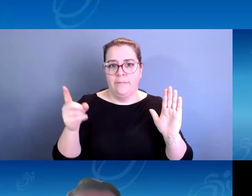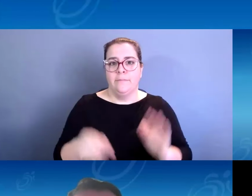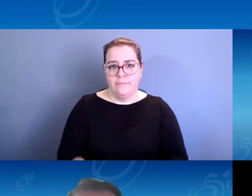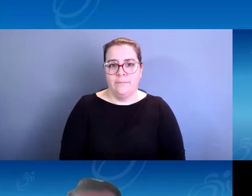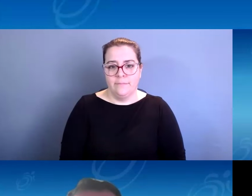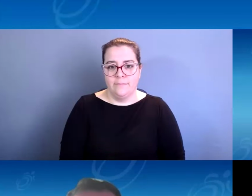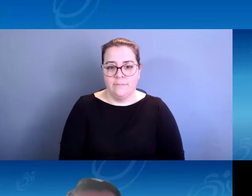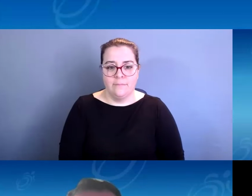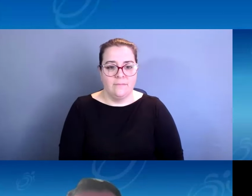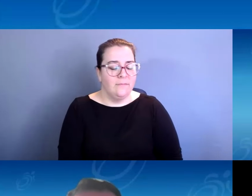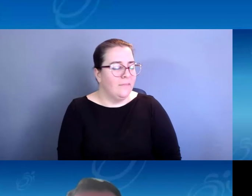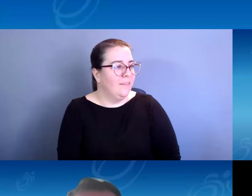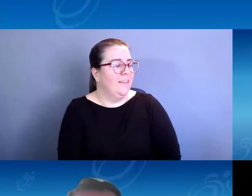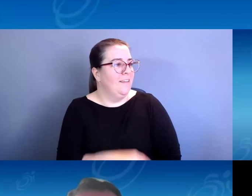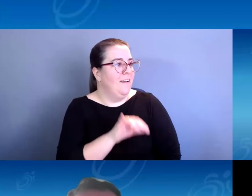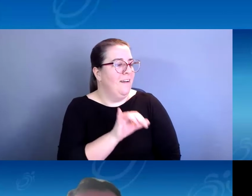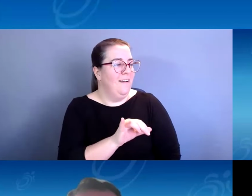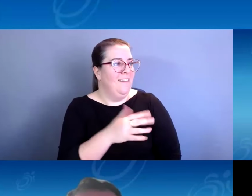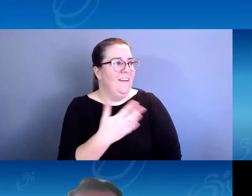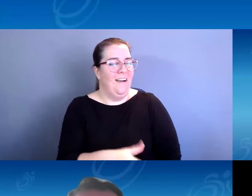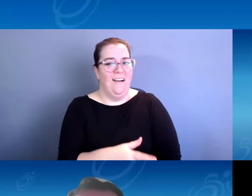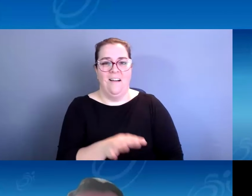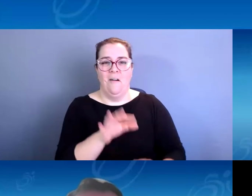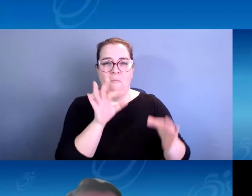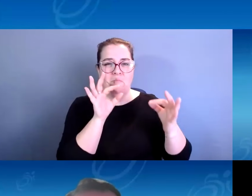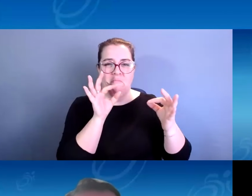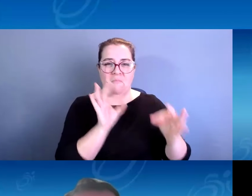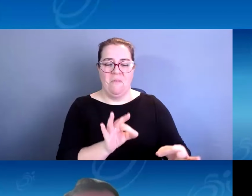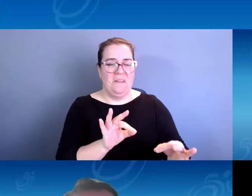you know, a perfect way to sort of round up this discussion.